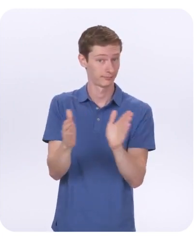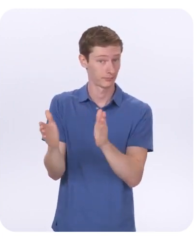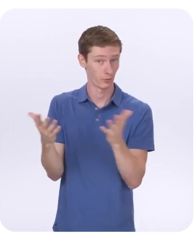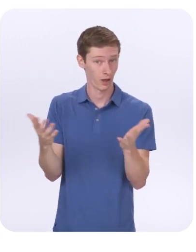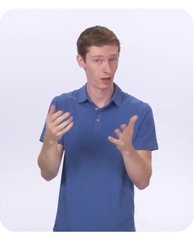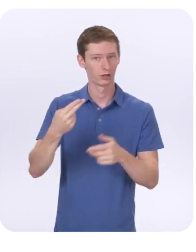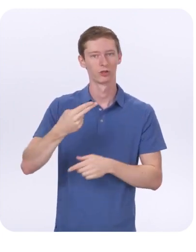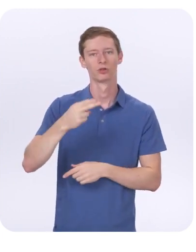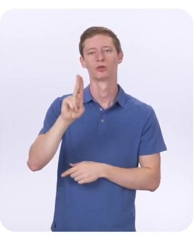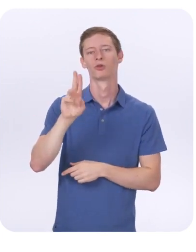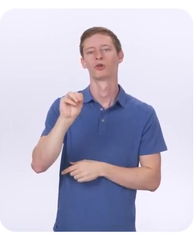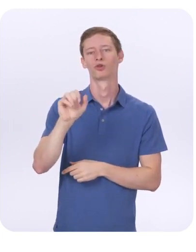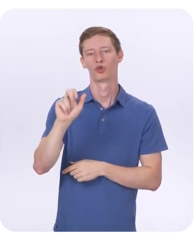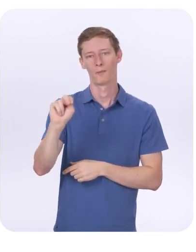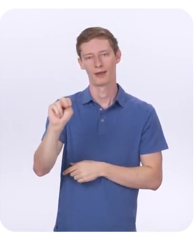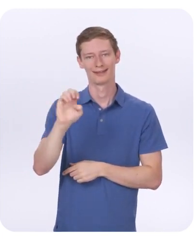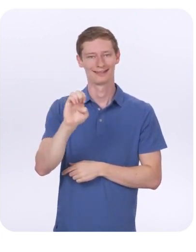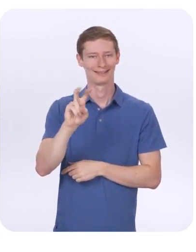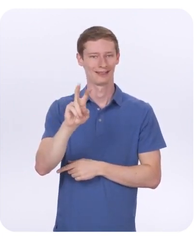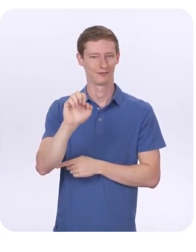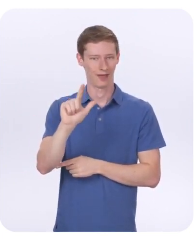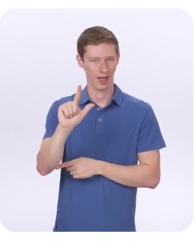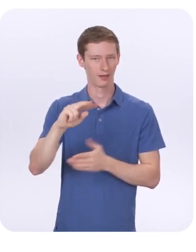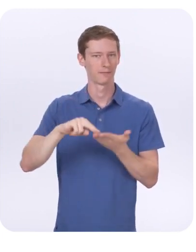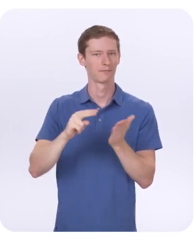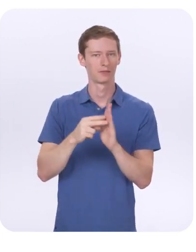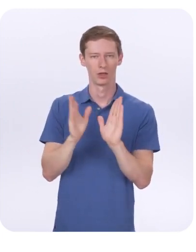Let me walk you through an example.